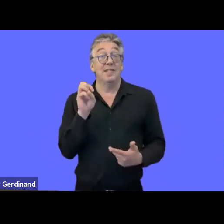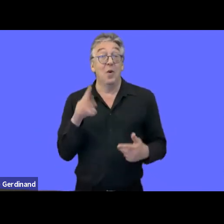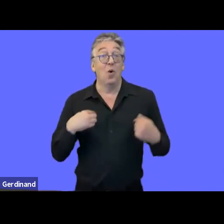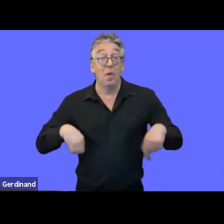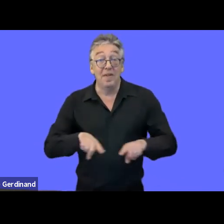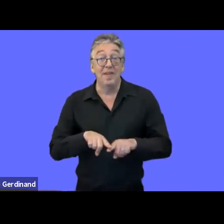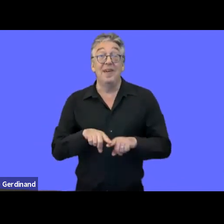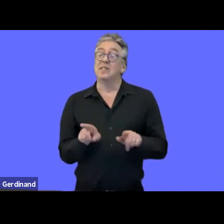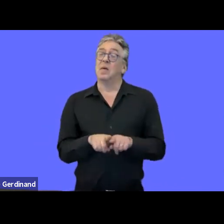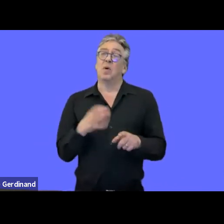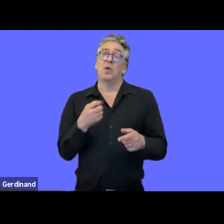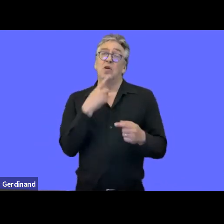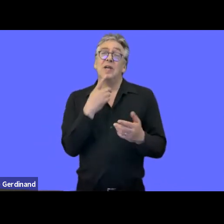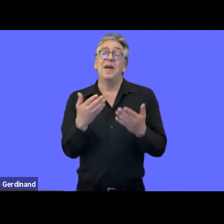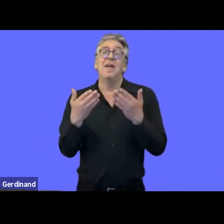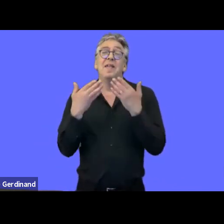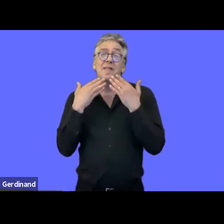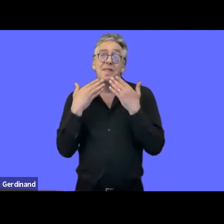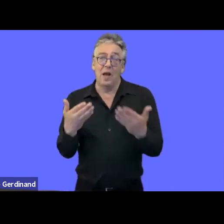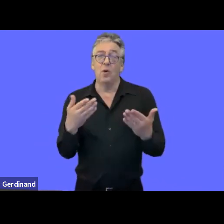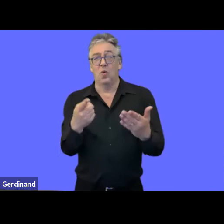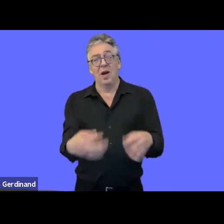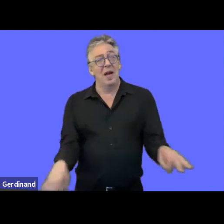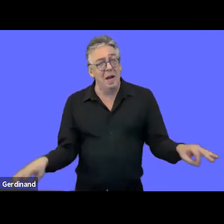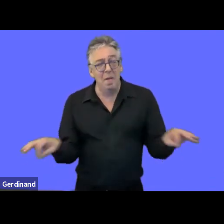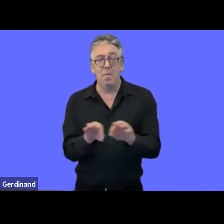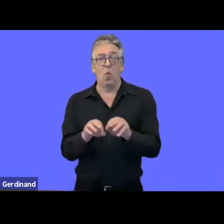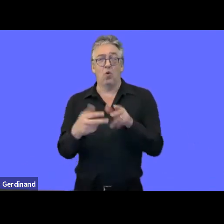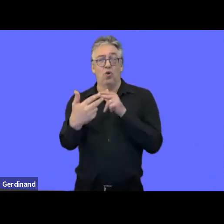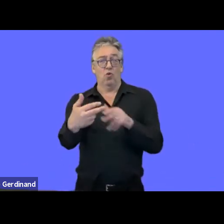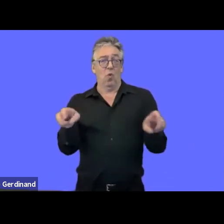for this important contribution and discussion today